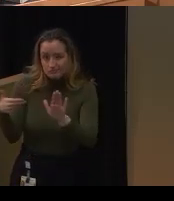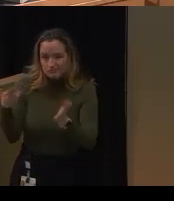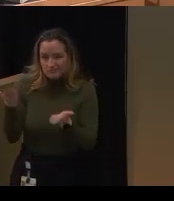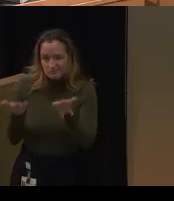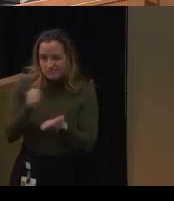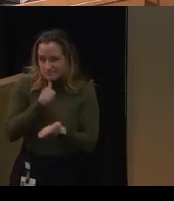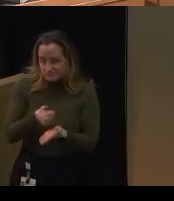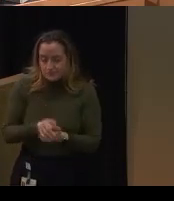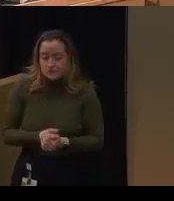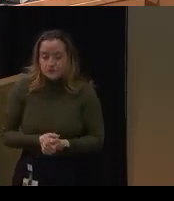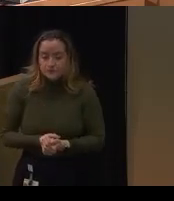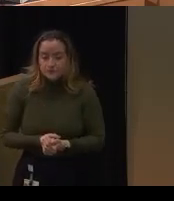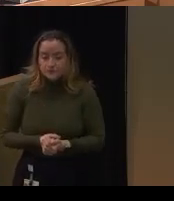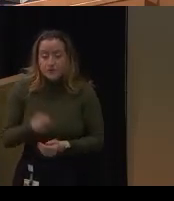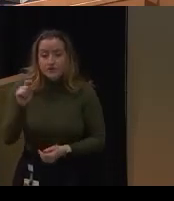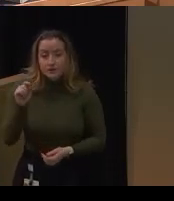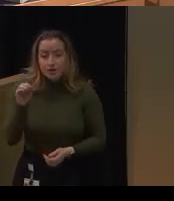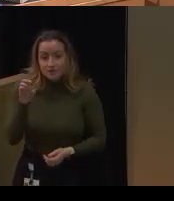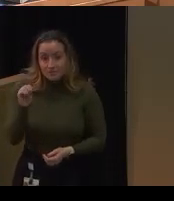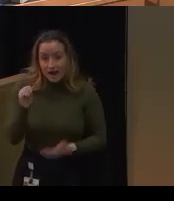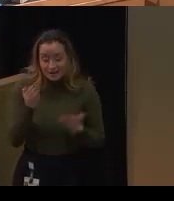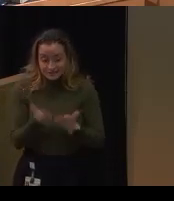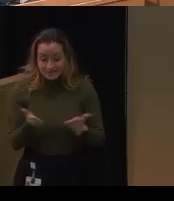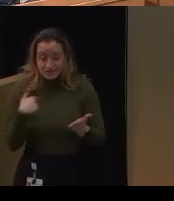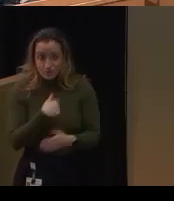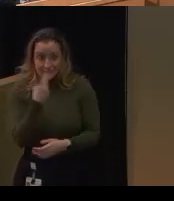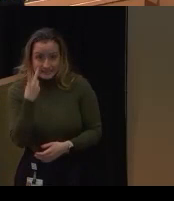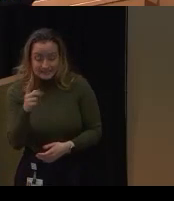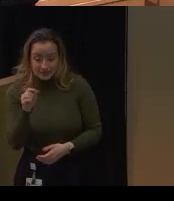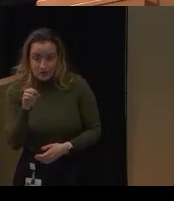you with a theory of Mind stuff in particular I mean we see theory of Mind impairment so